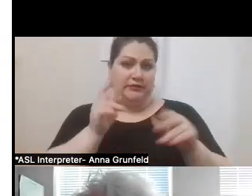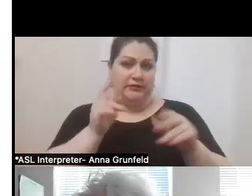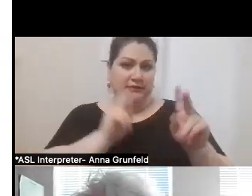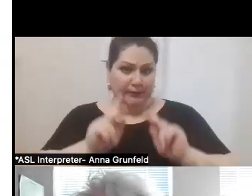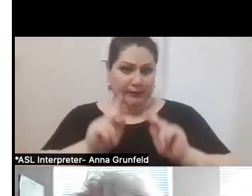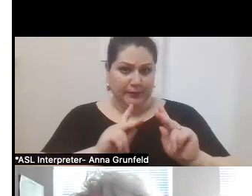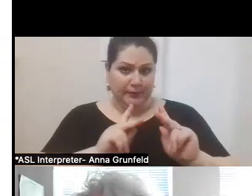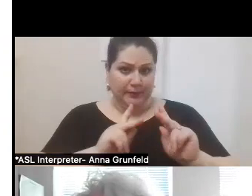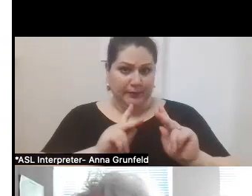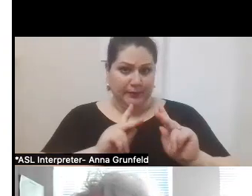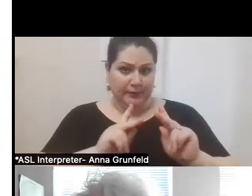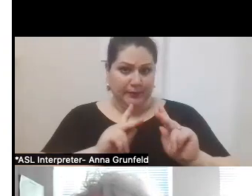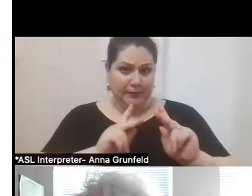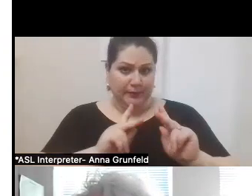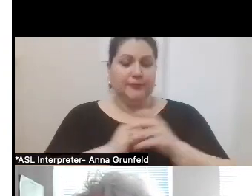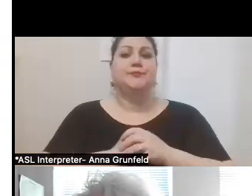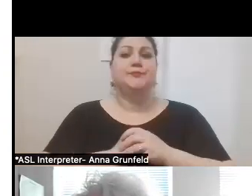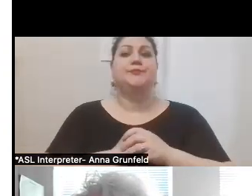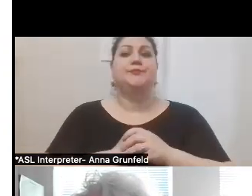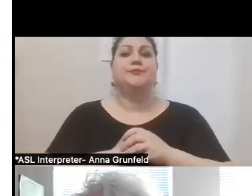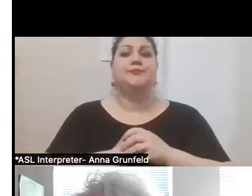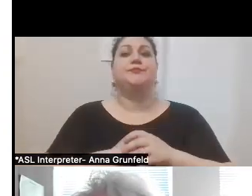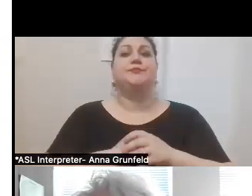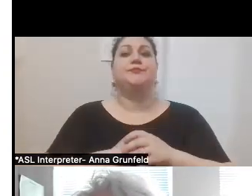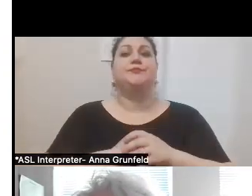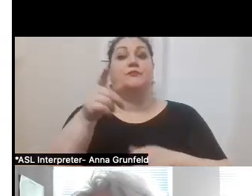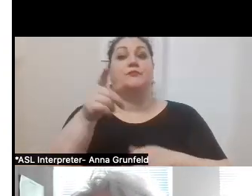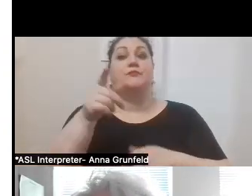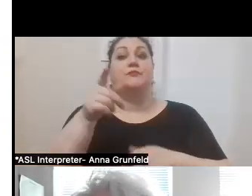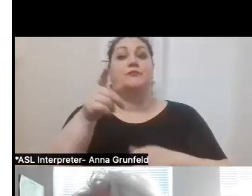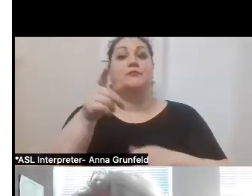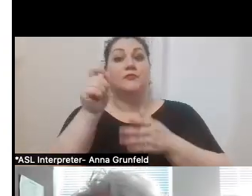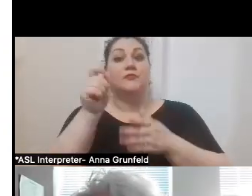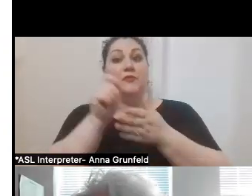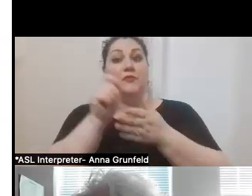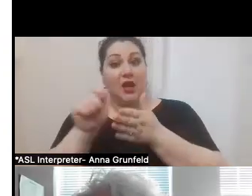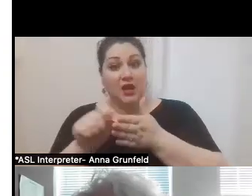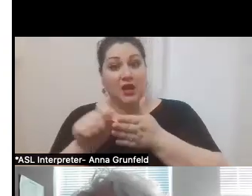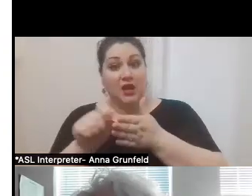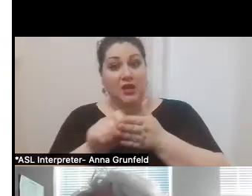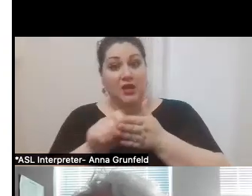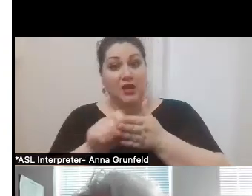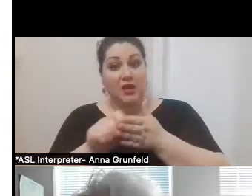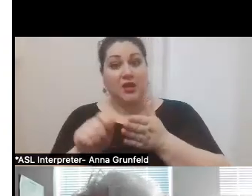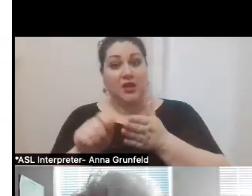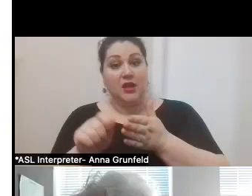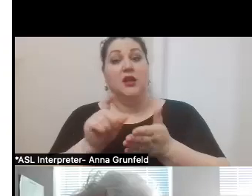youth, and adults with Asperger syndrome, integrating multiple perspectives in 2005.